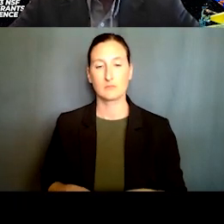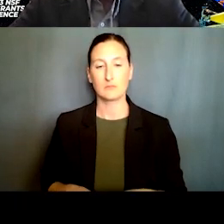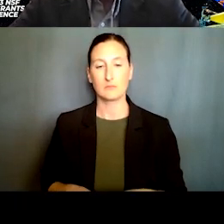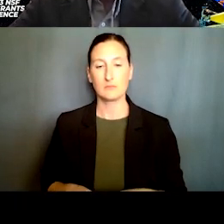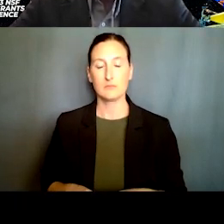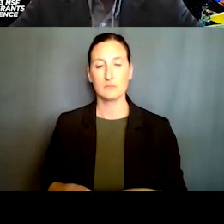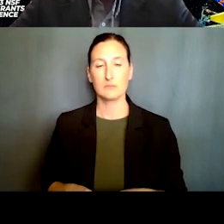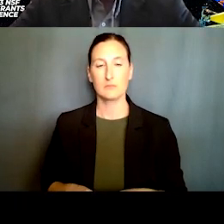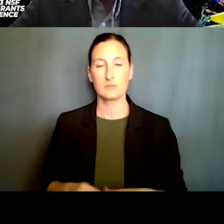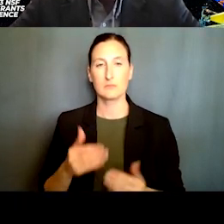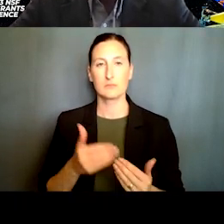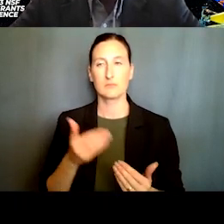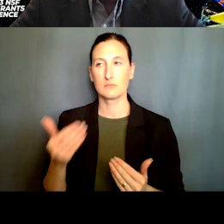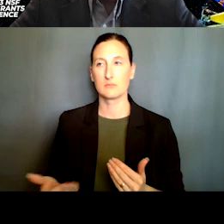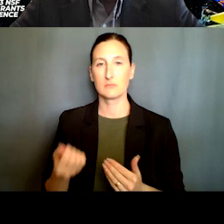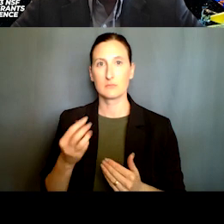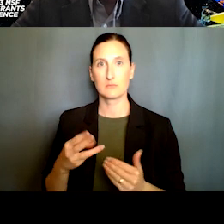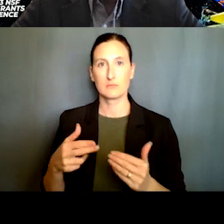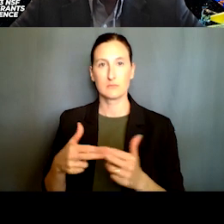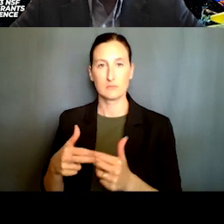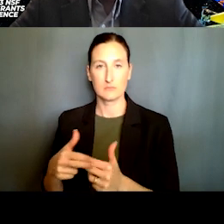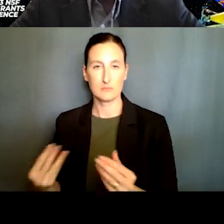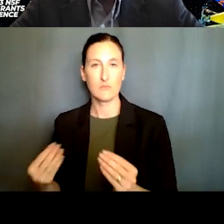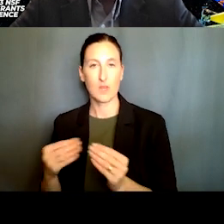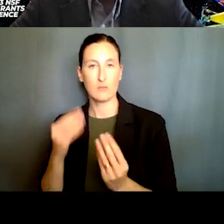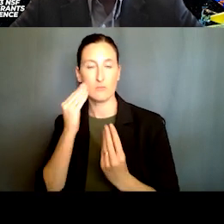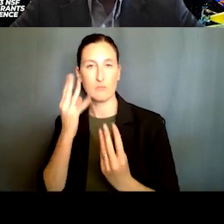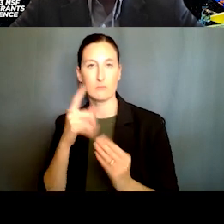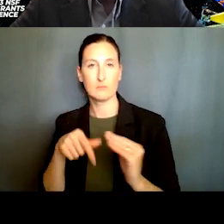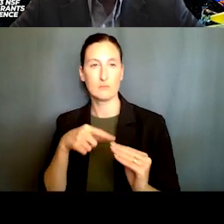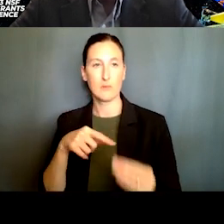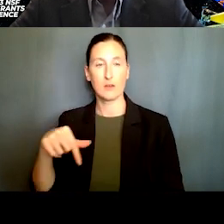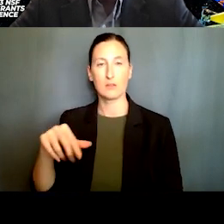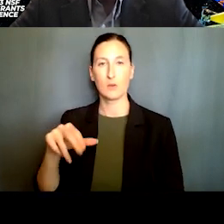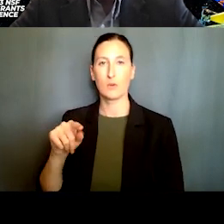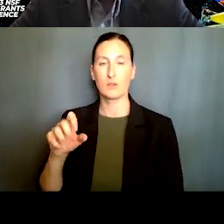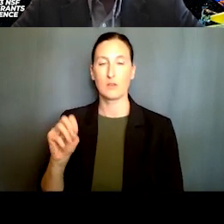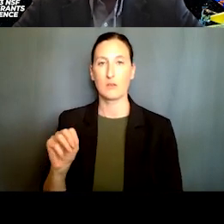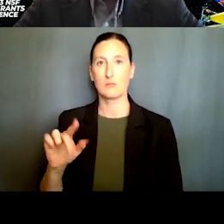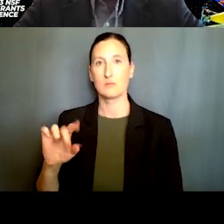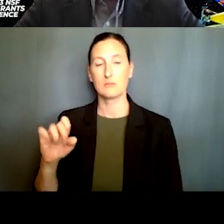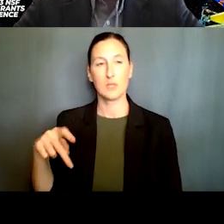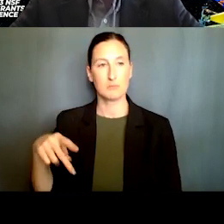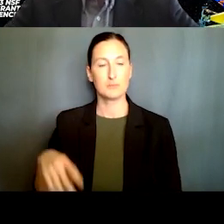The next couple slides are going to give you more information about quantum leap just to give you the idea of the scale.